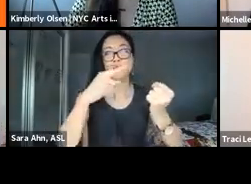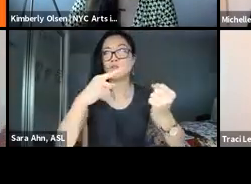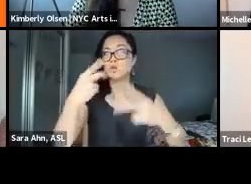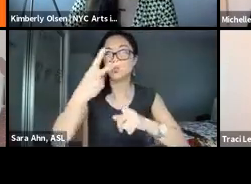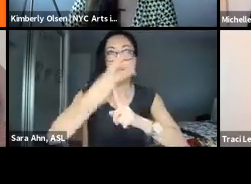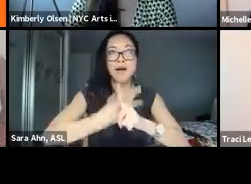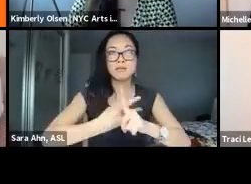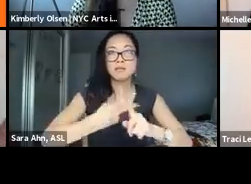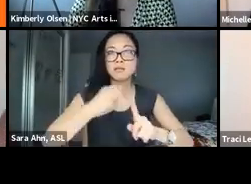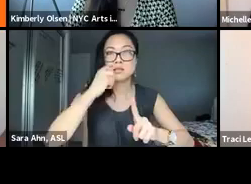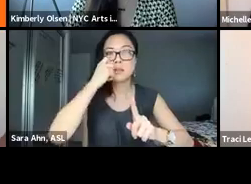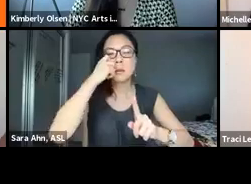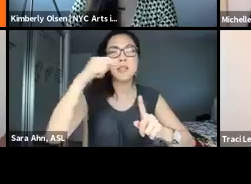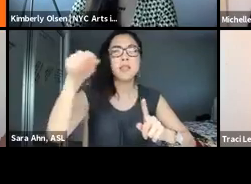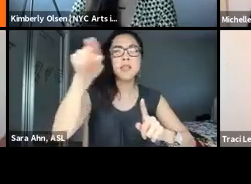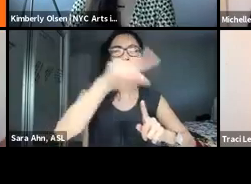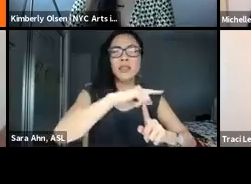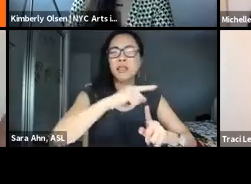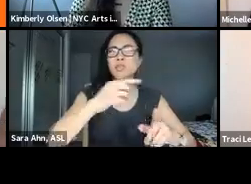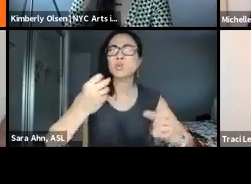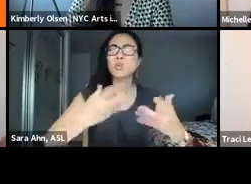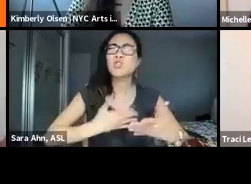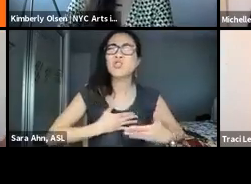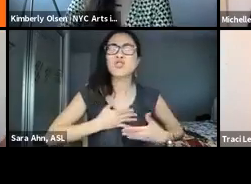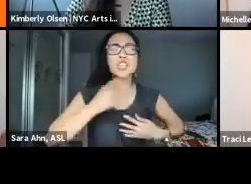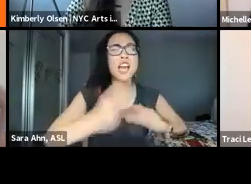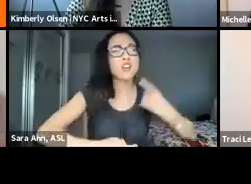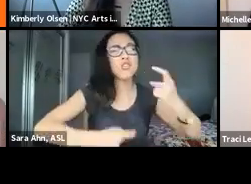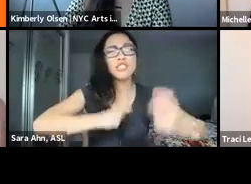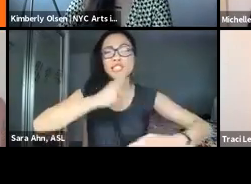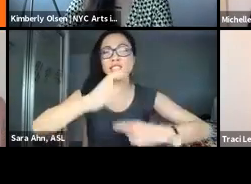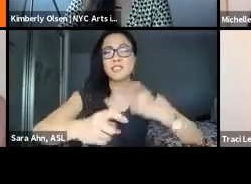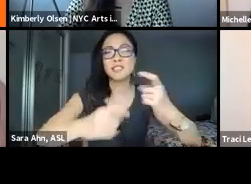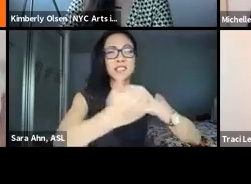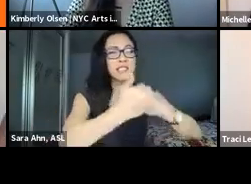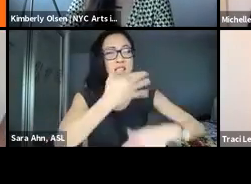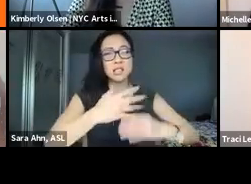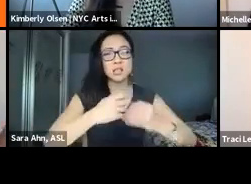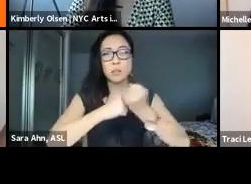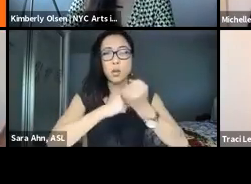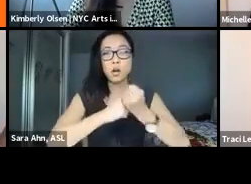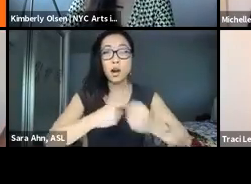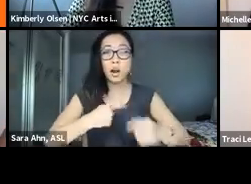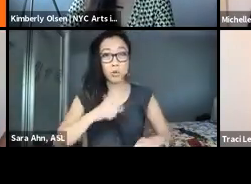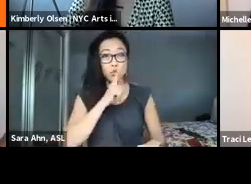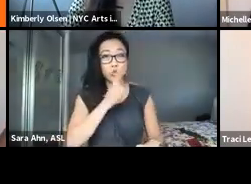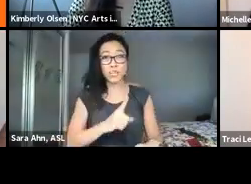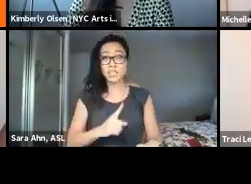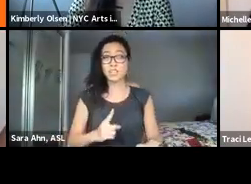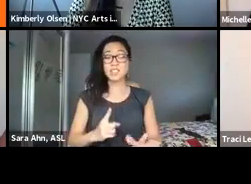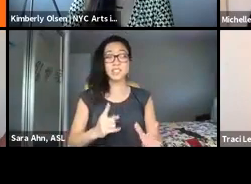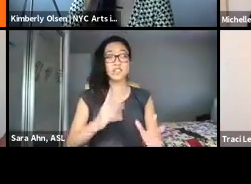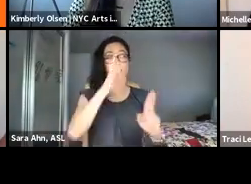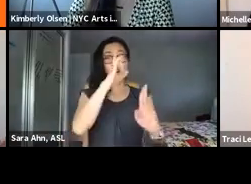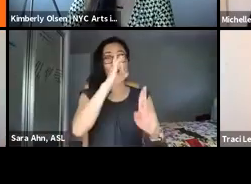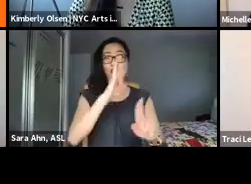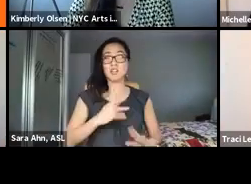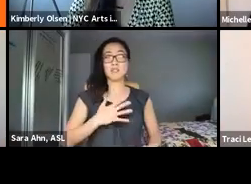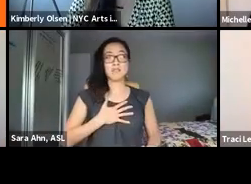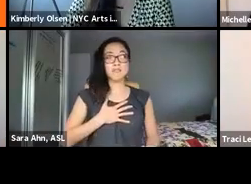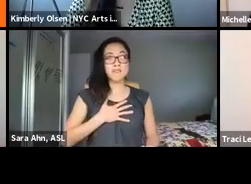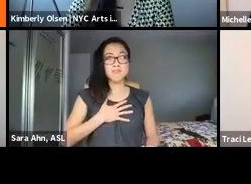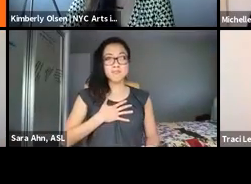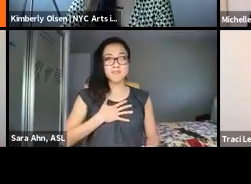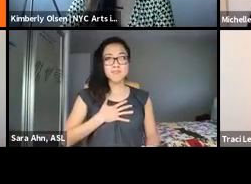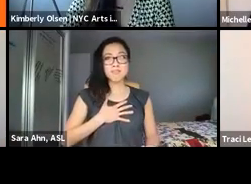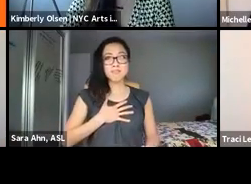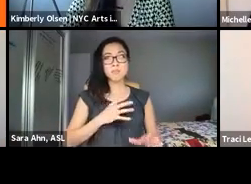solve the dilemmas that we're facing them for the first tile. If I can say something